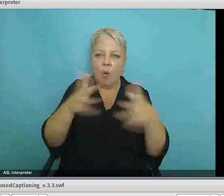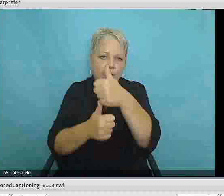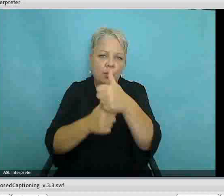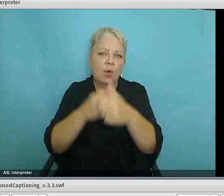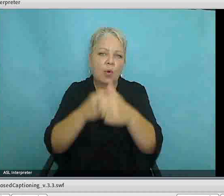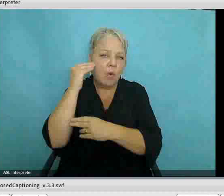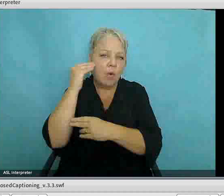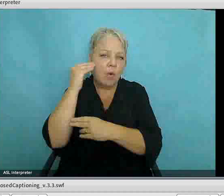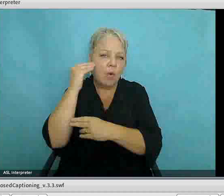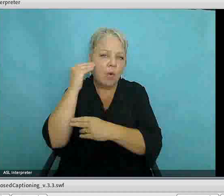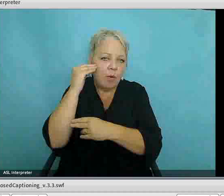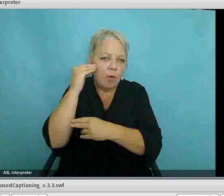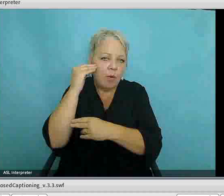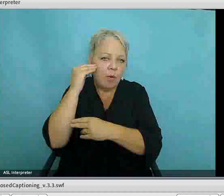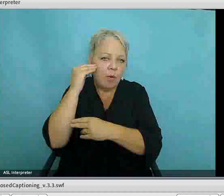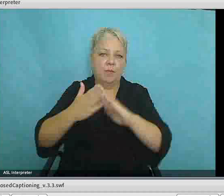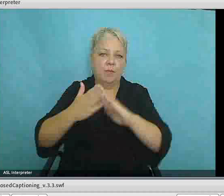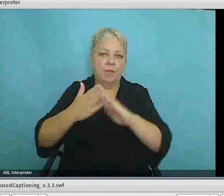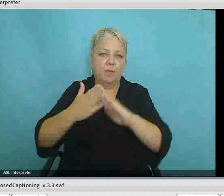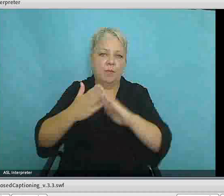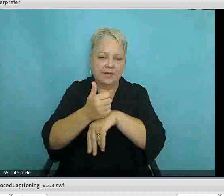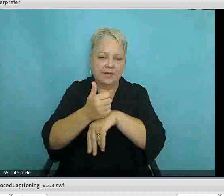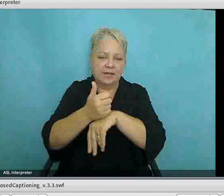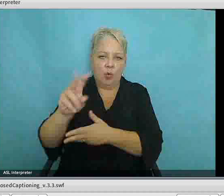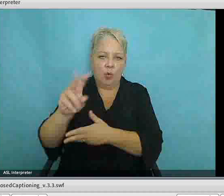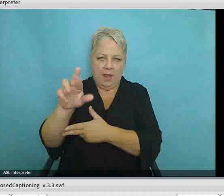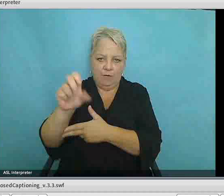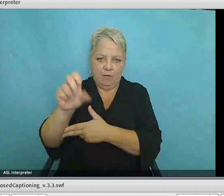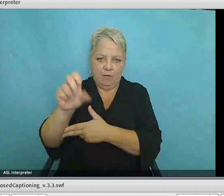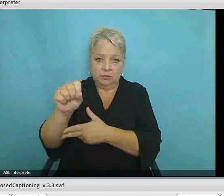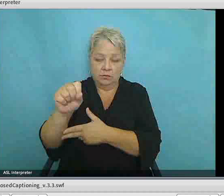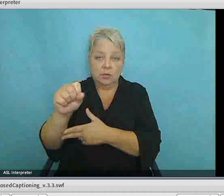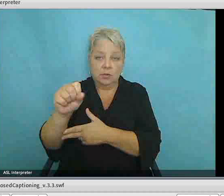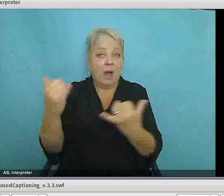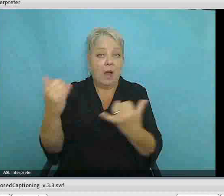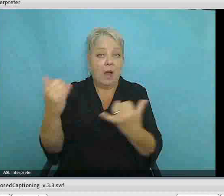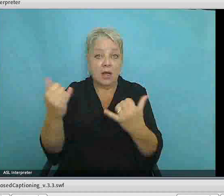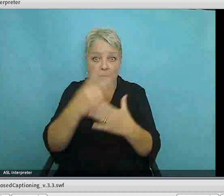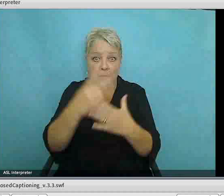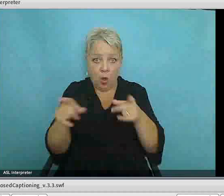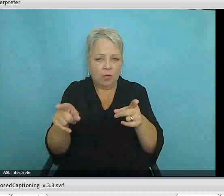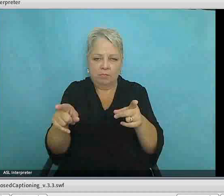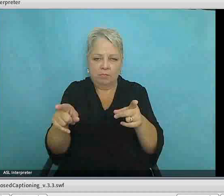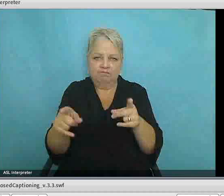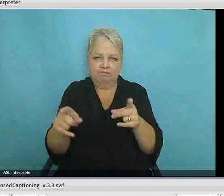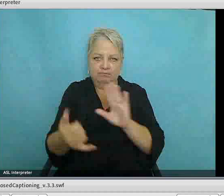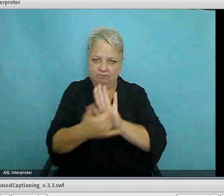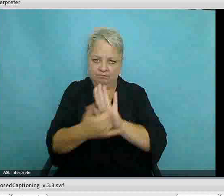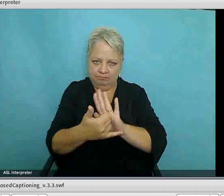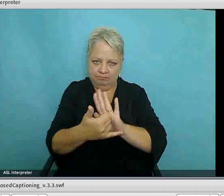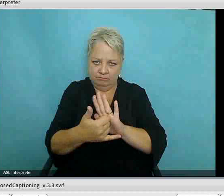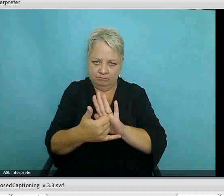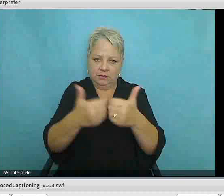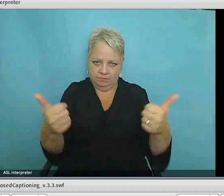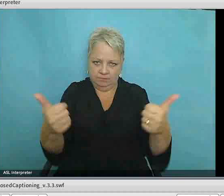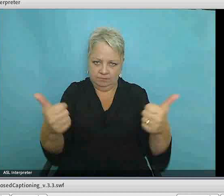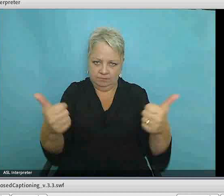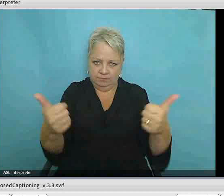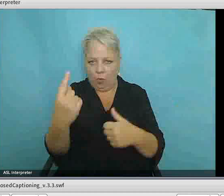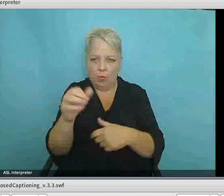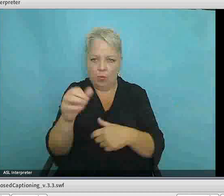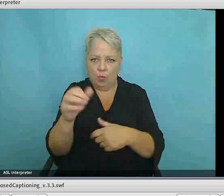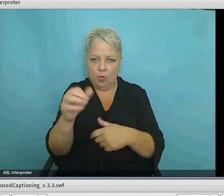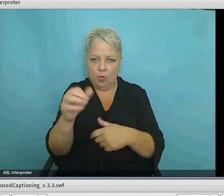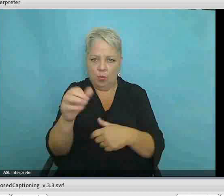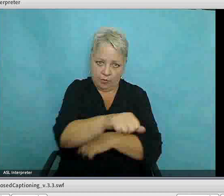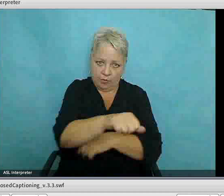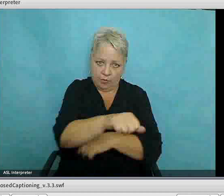Before we did the mailing, we identified who is in a home and community-based waiver, and